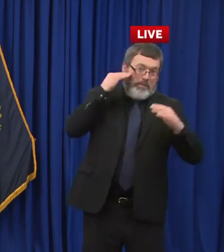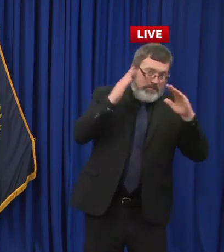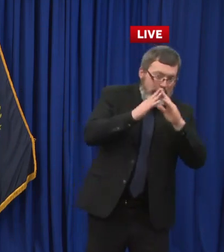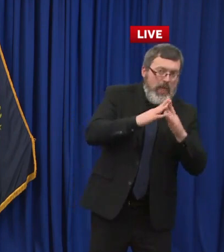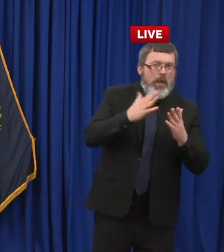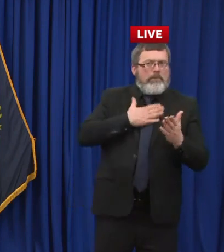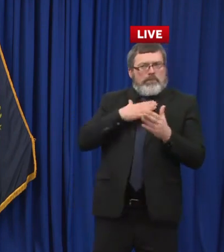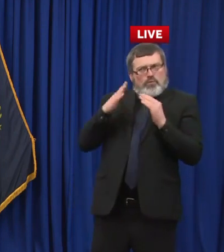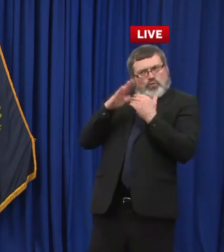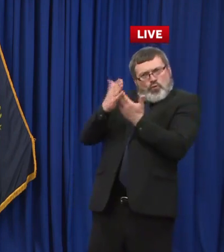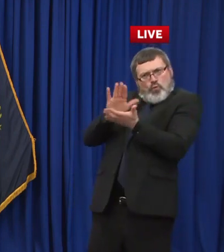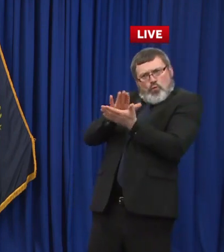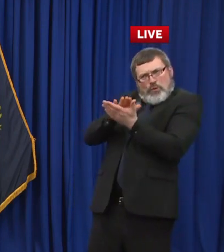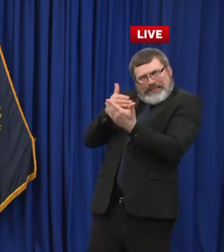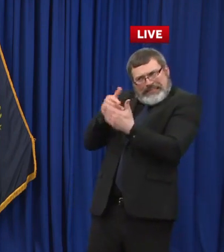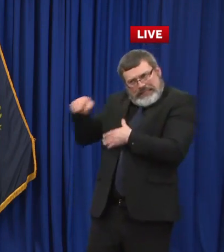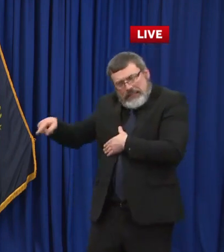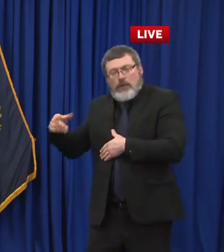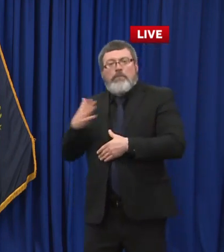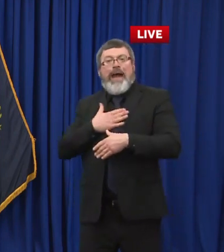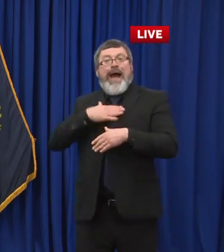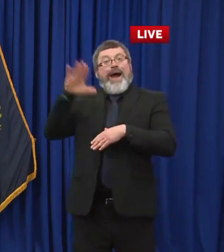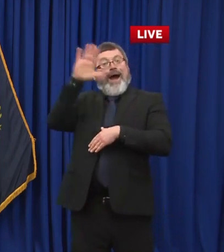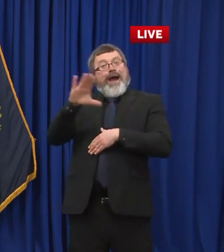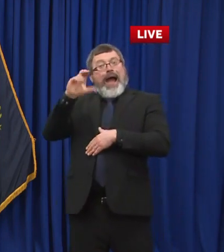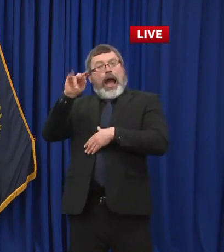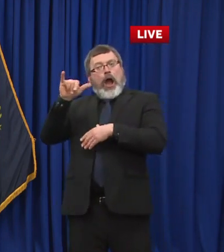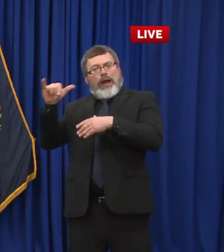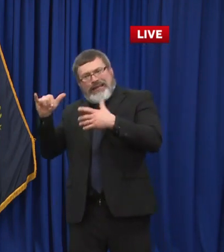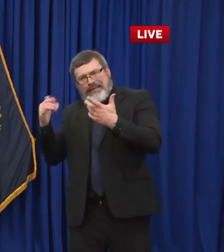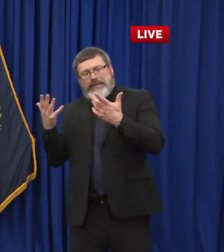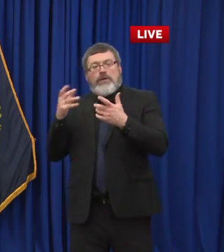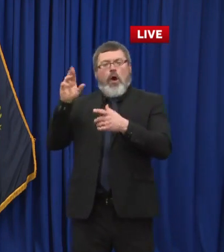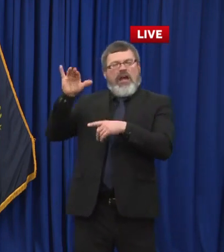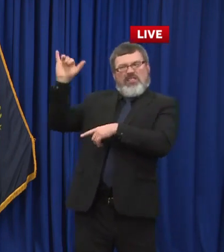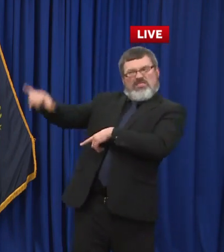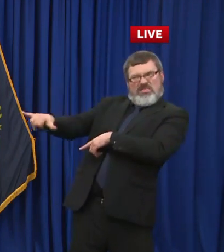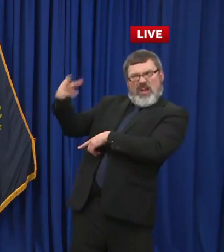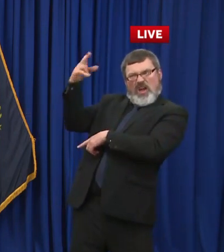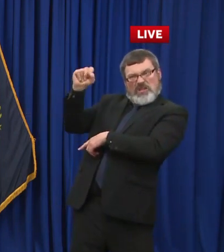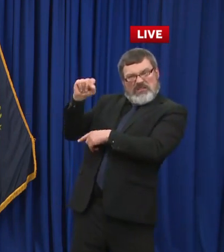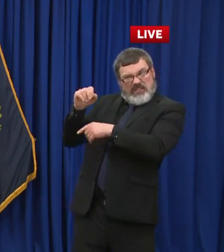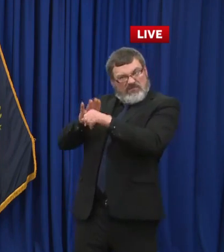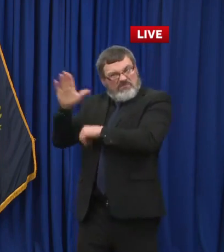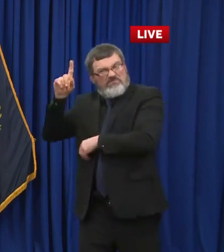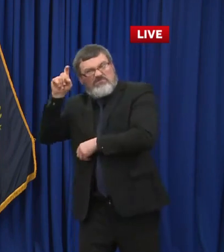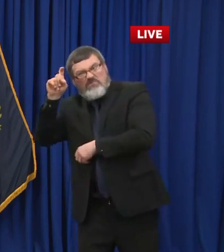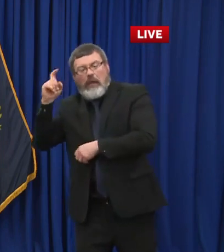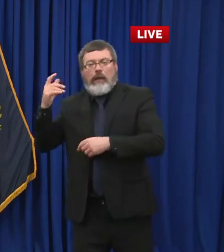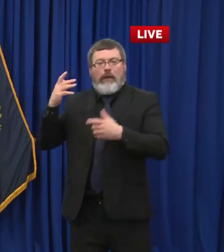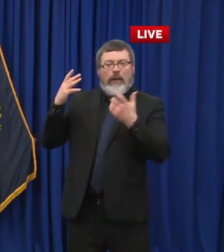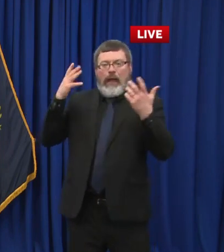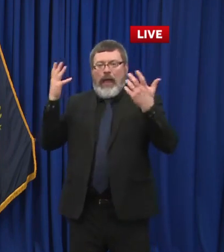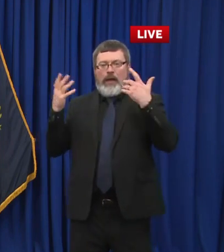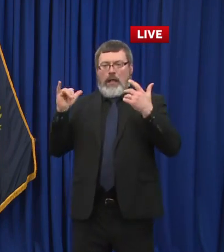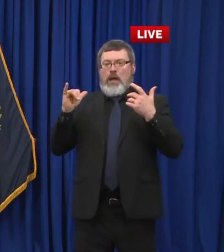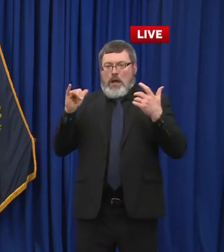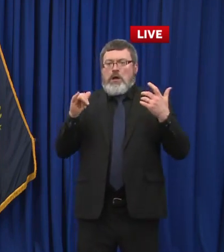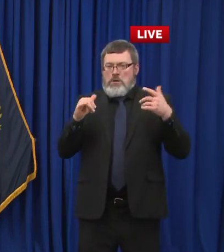TO KNOW WHAT IS GOING ON AT ANY GIVEN TIME IN YOUR TOWN OR SCHOOL, IT IS RIGHT THERE.